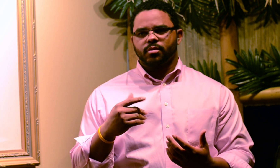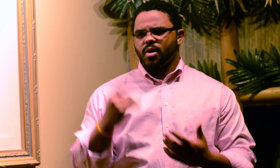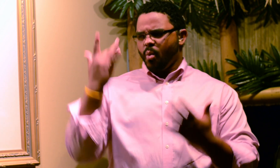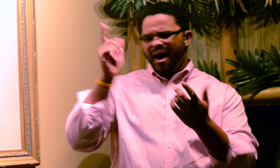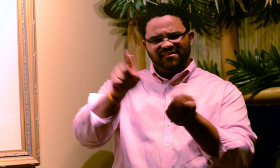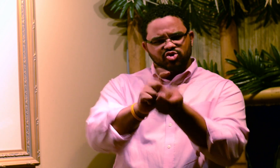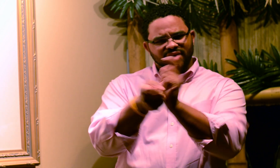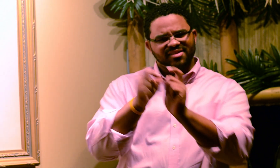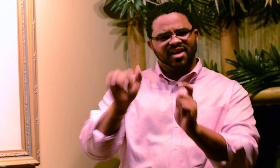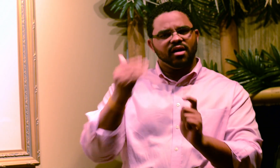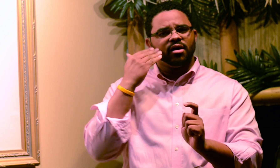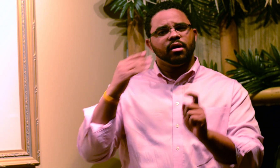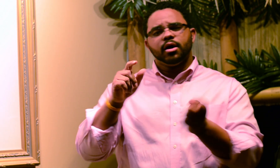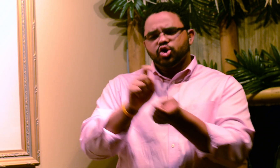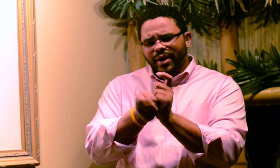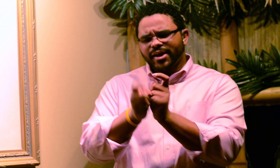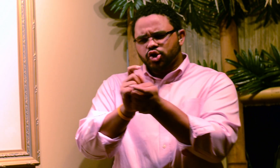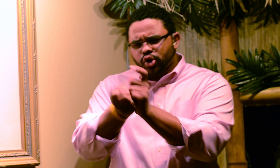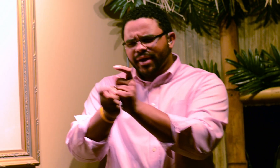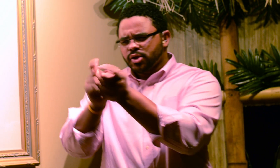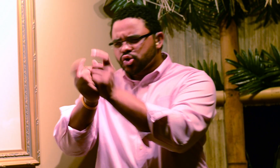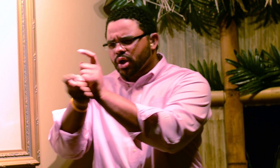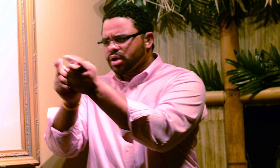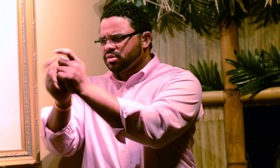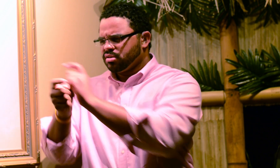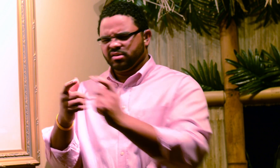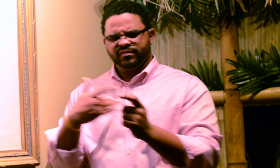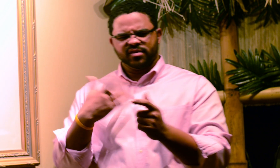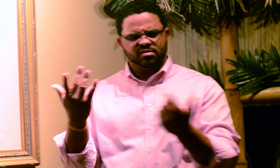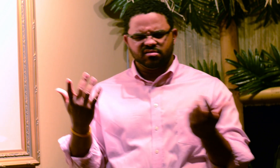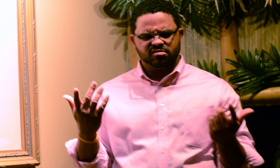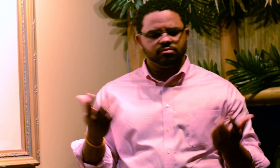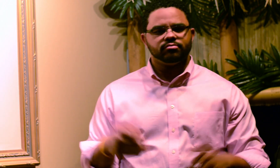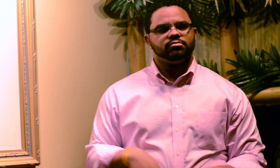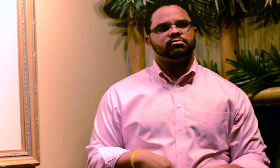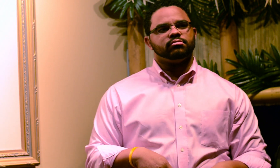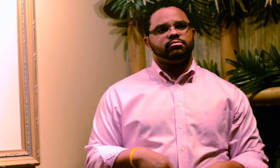To change it like they did, going through all these changes... It doesn't feel right.